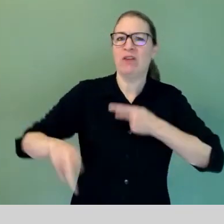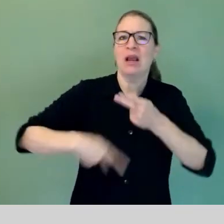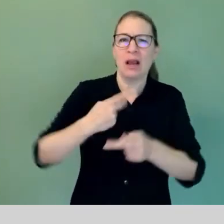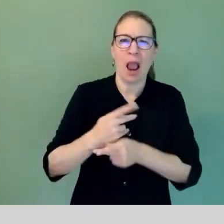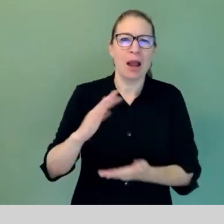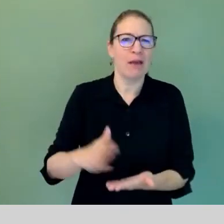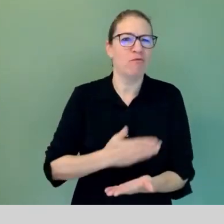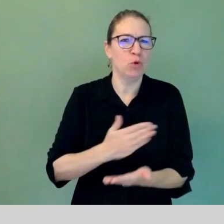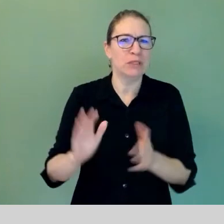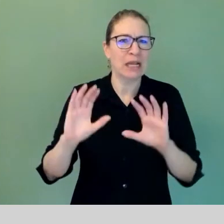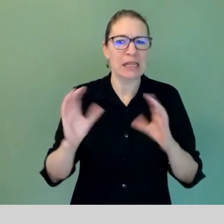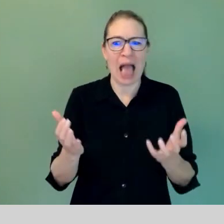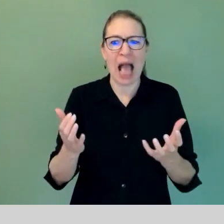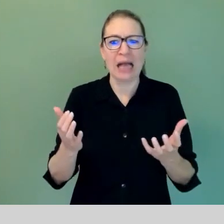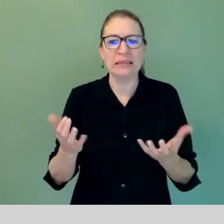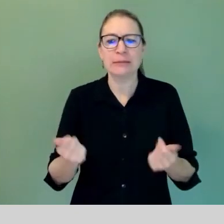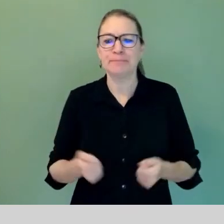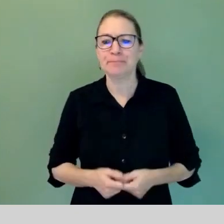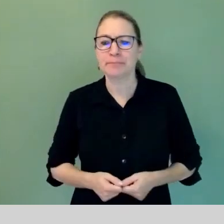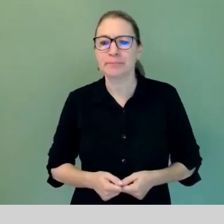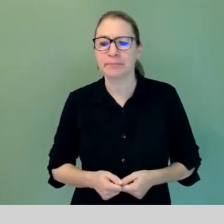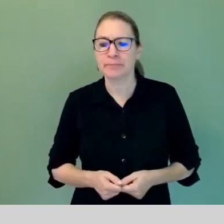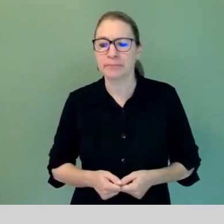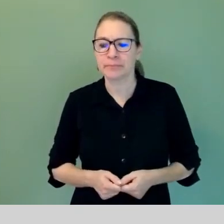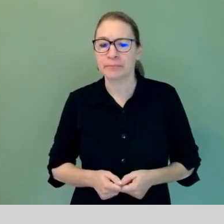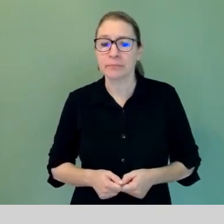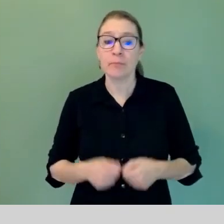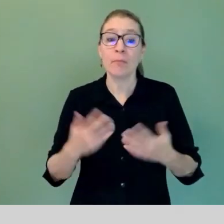between the different music classes to some extent.